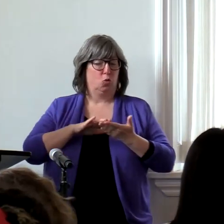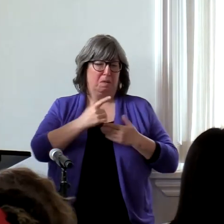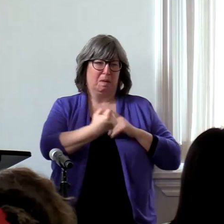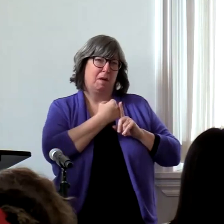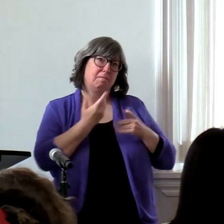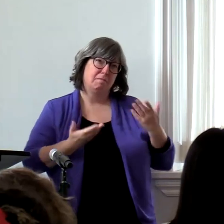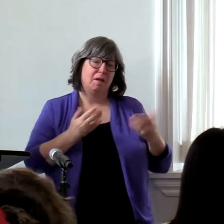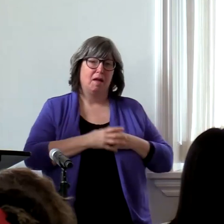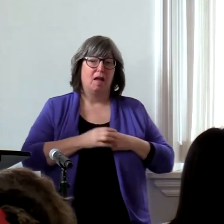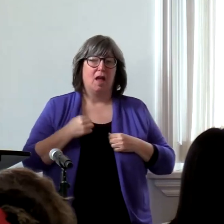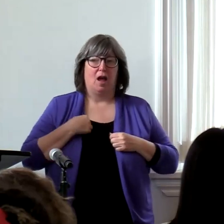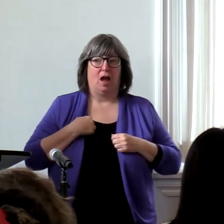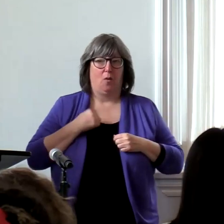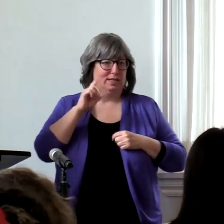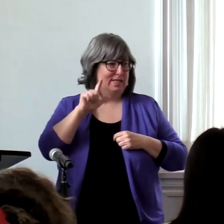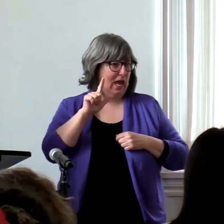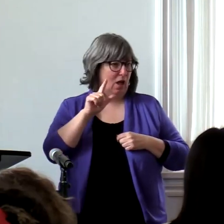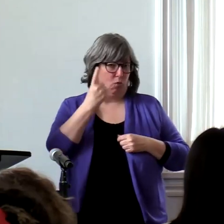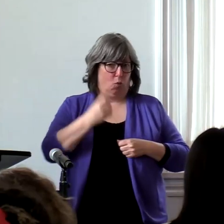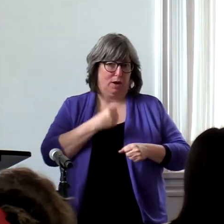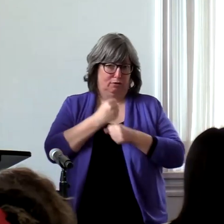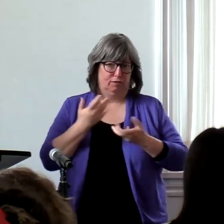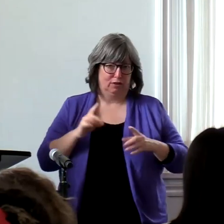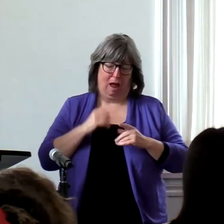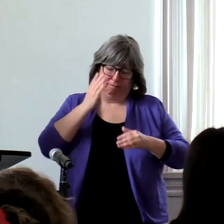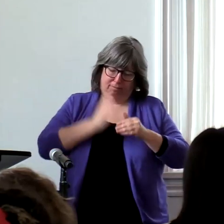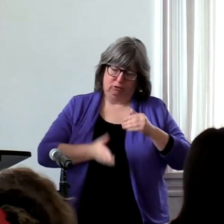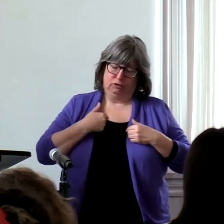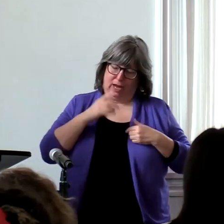I went to Dal for the one year, but I did finish it.